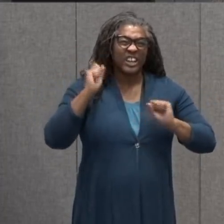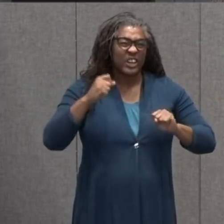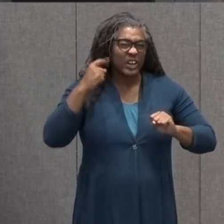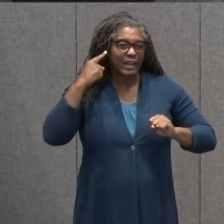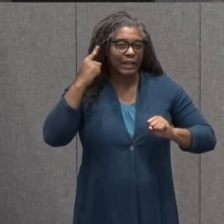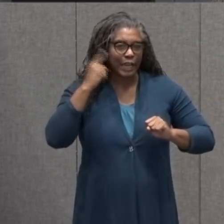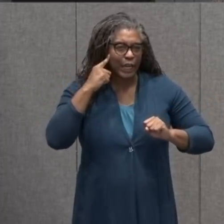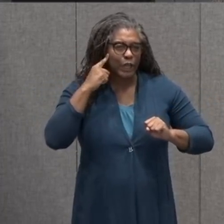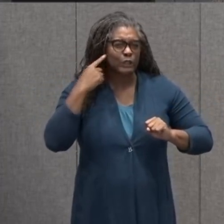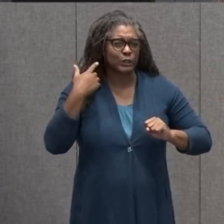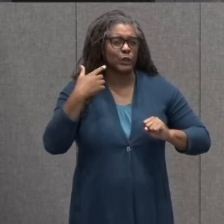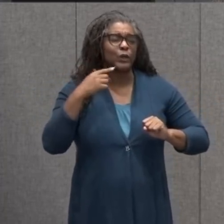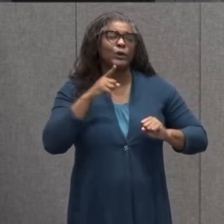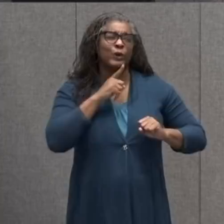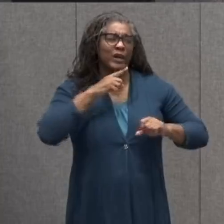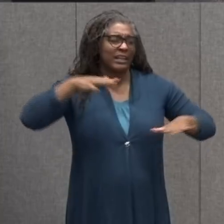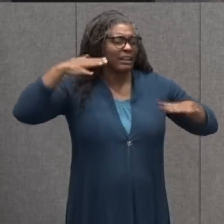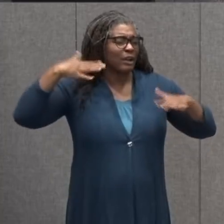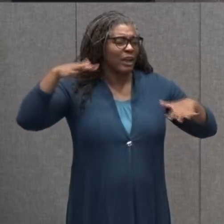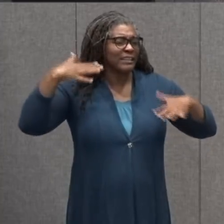in my house, and when it hails, it's like really loud.